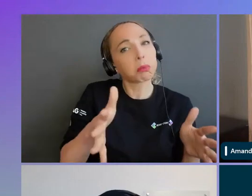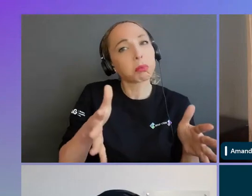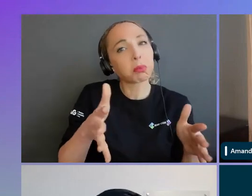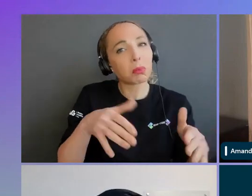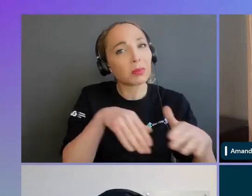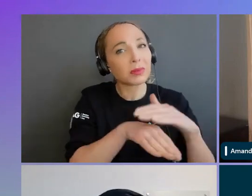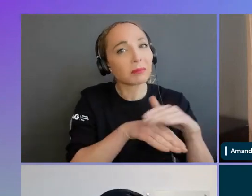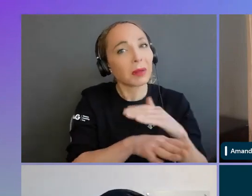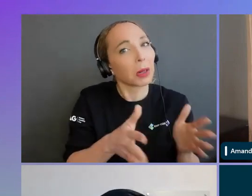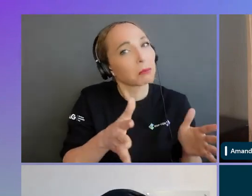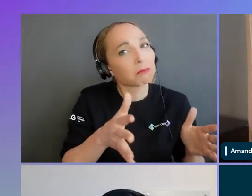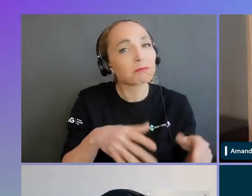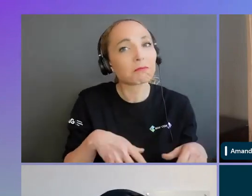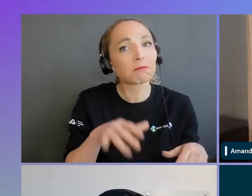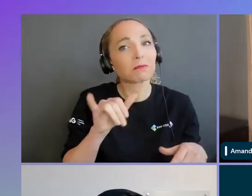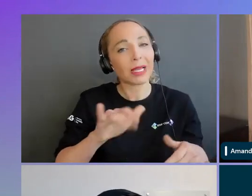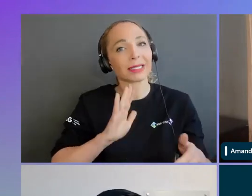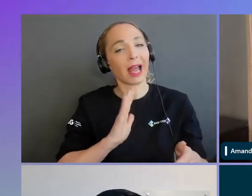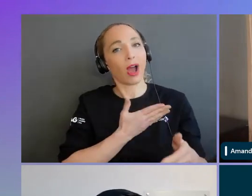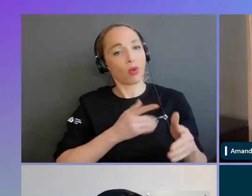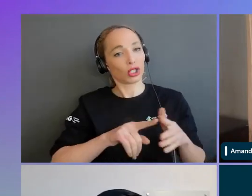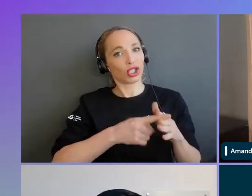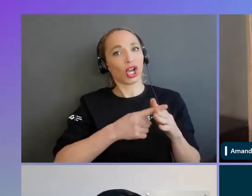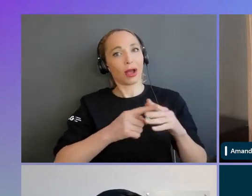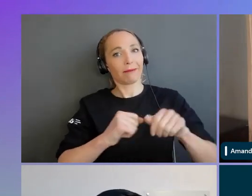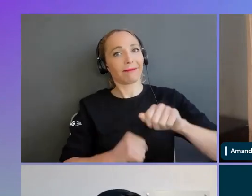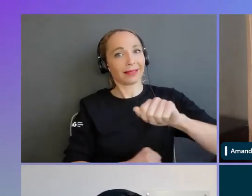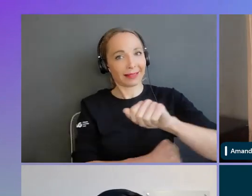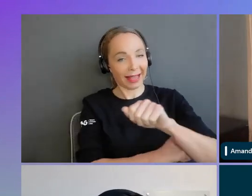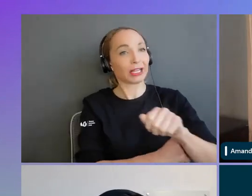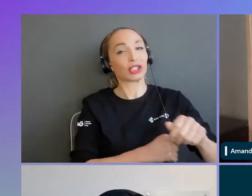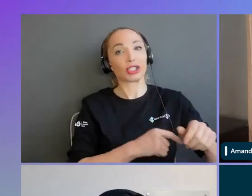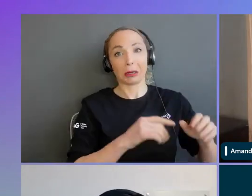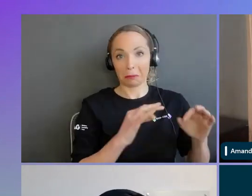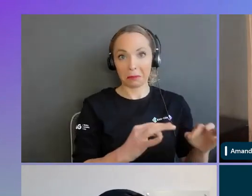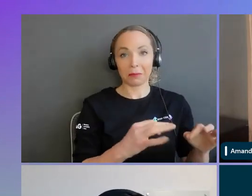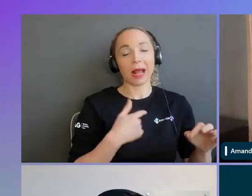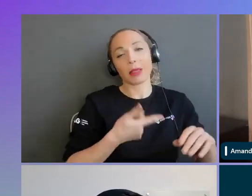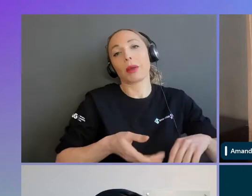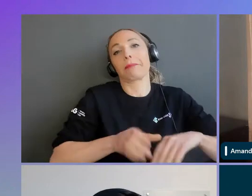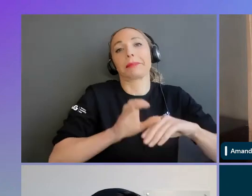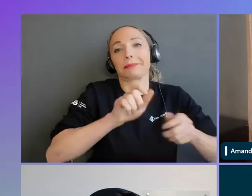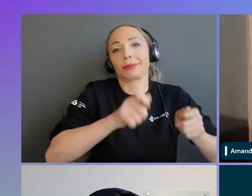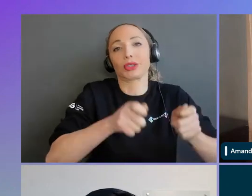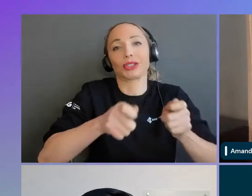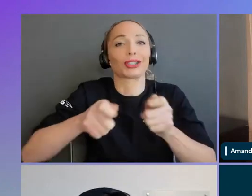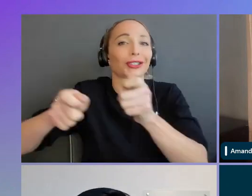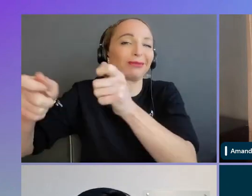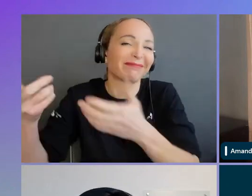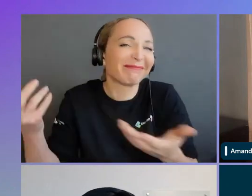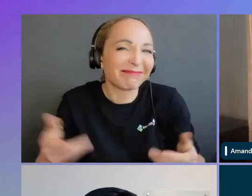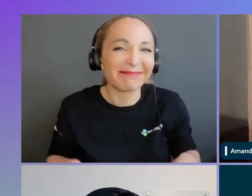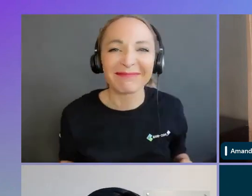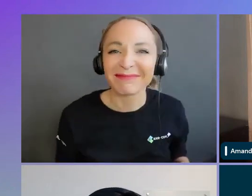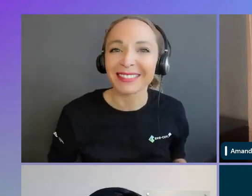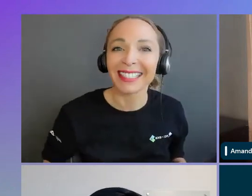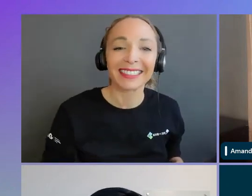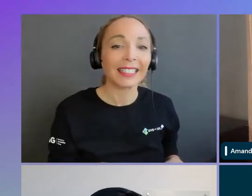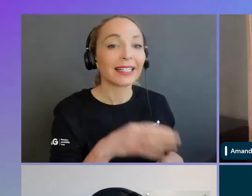our basis. Right where we start. Okay. Um let's see who was